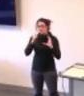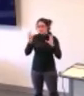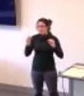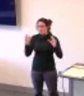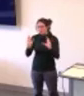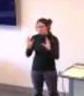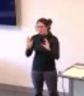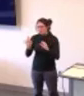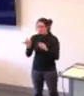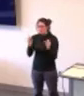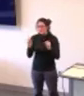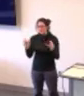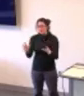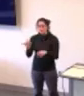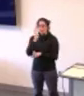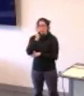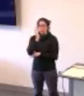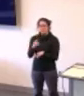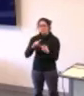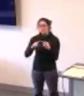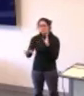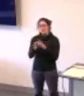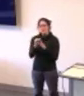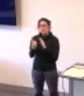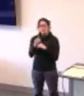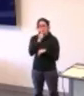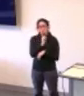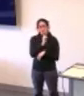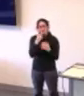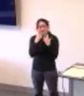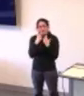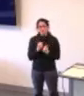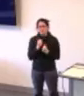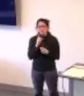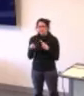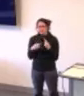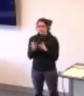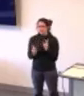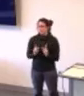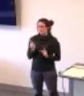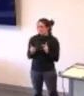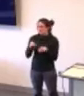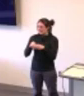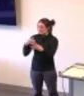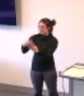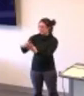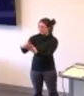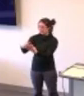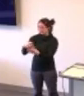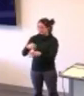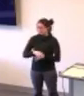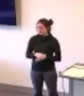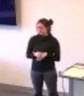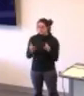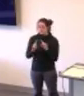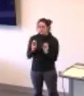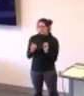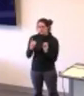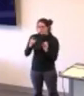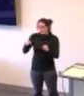The miracle will be to find someone who really cares about the people in prison. But no one can afford to care.